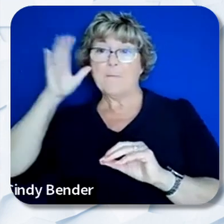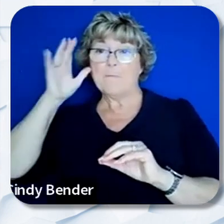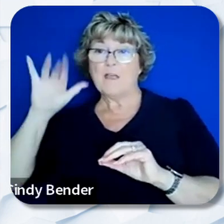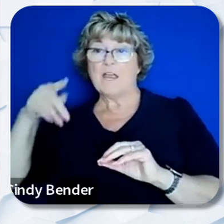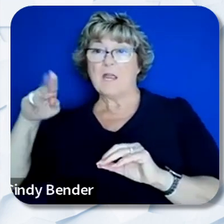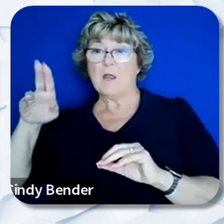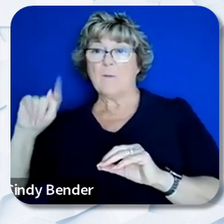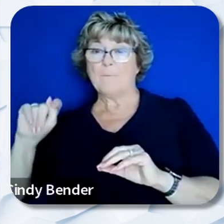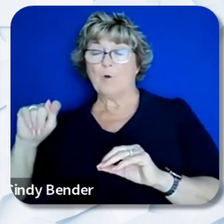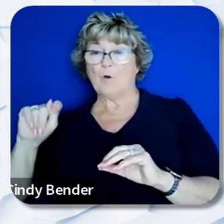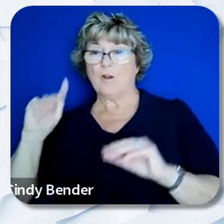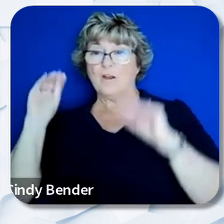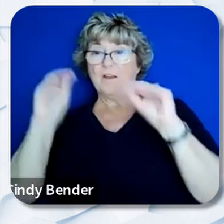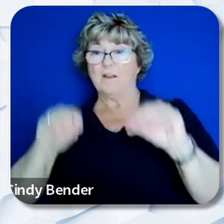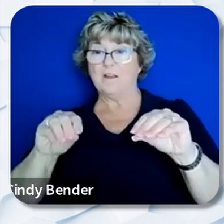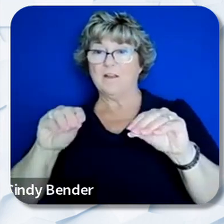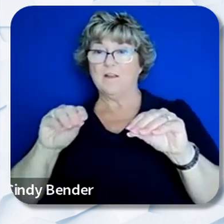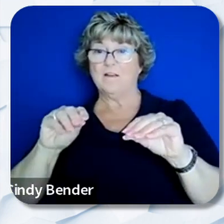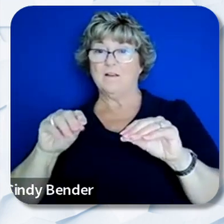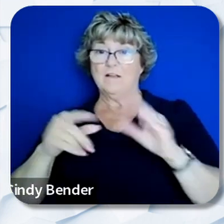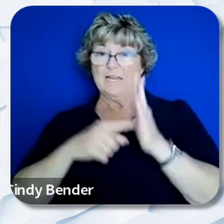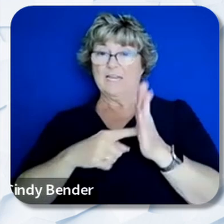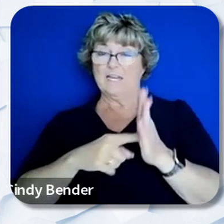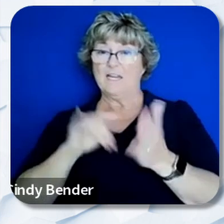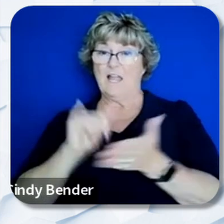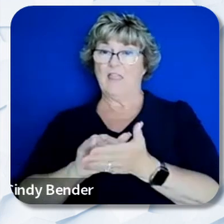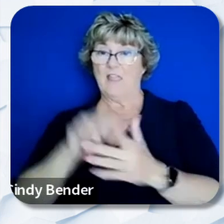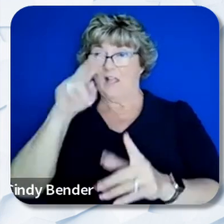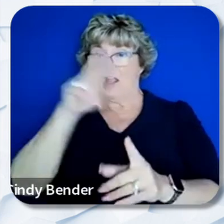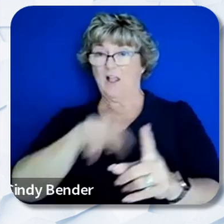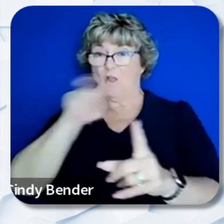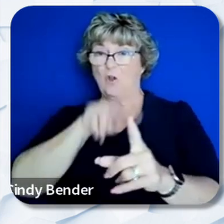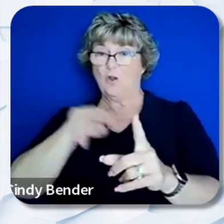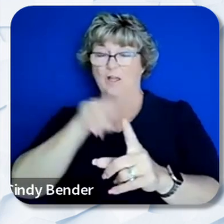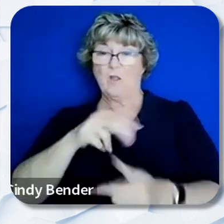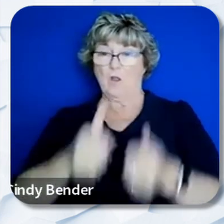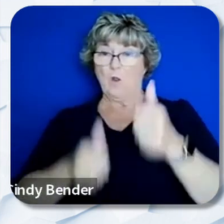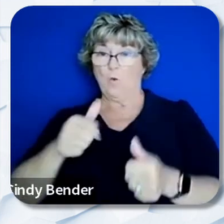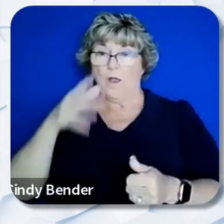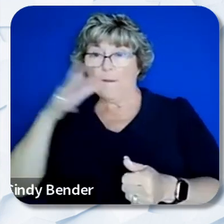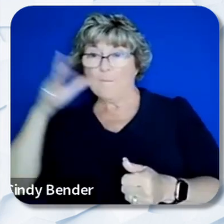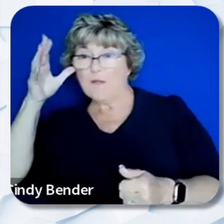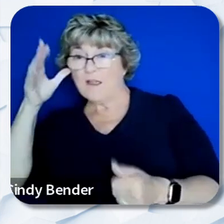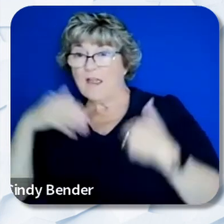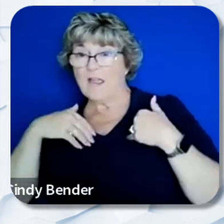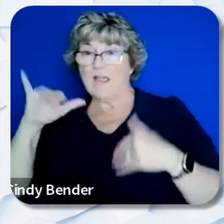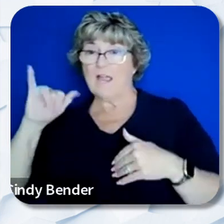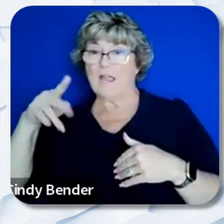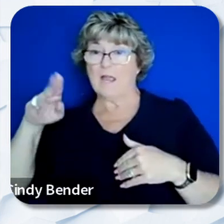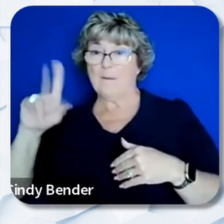So that is the indicator that looks at whether or not parents had input into their development